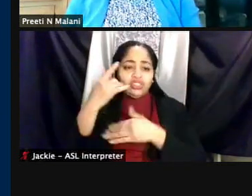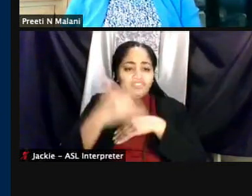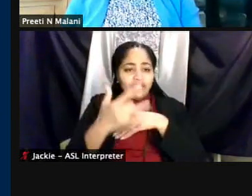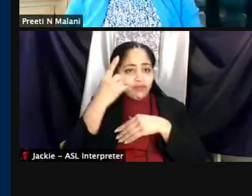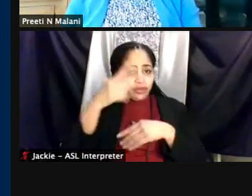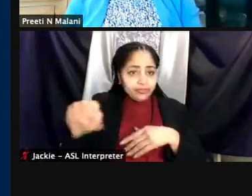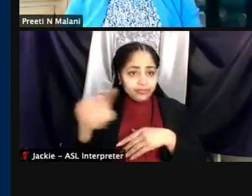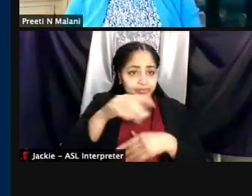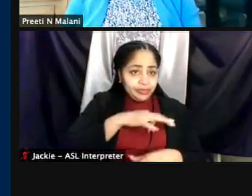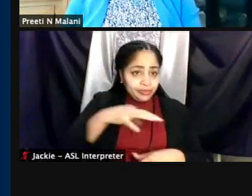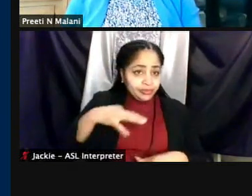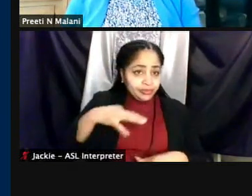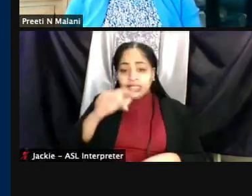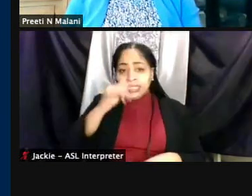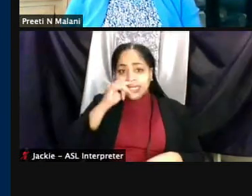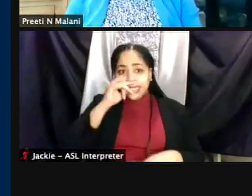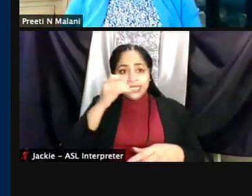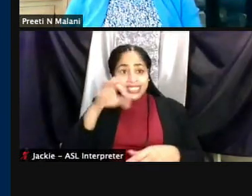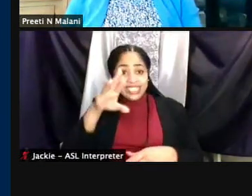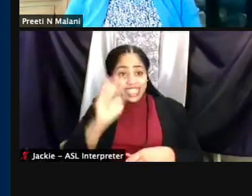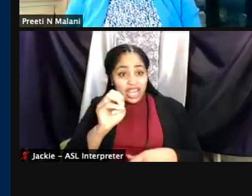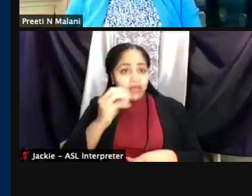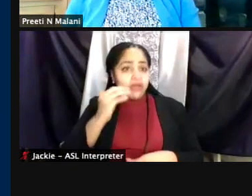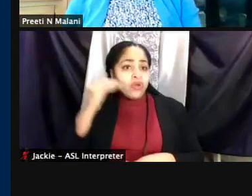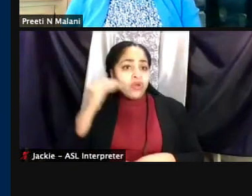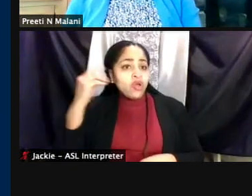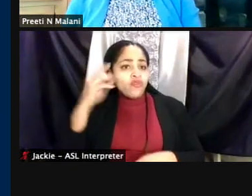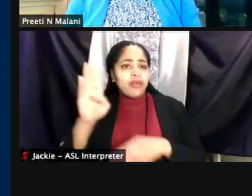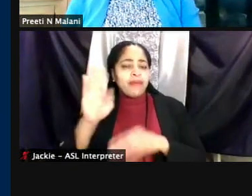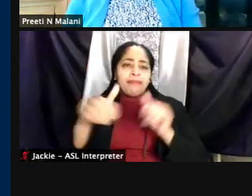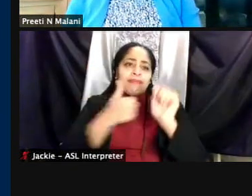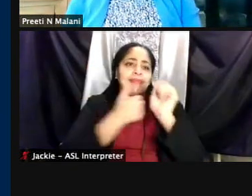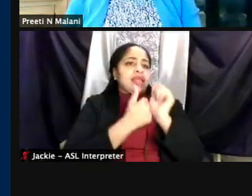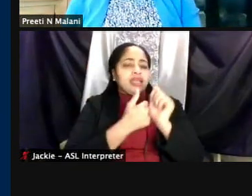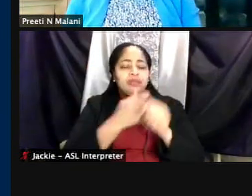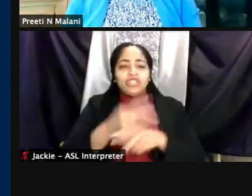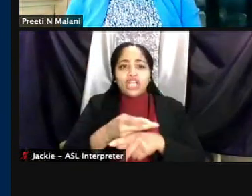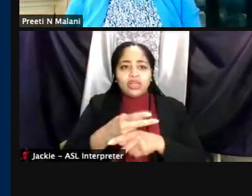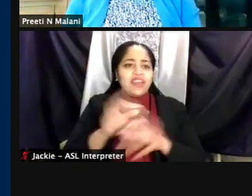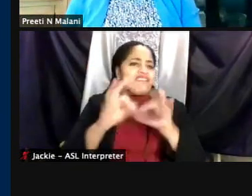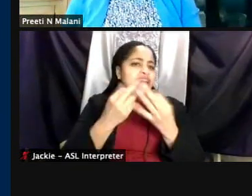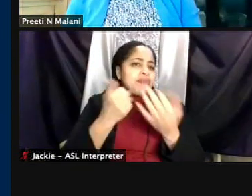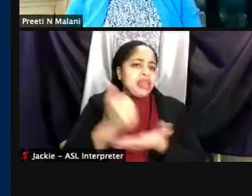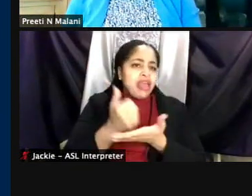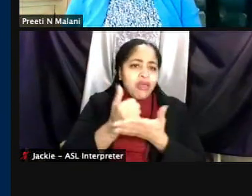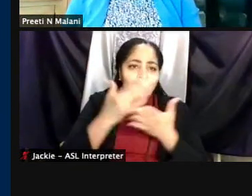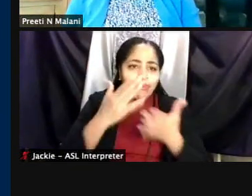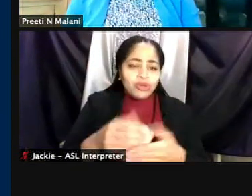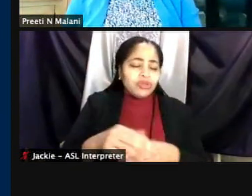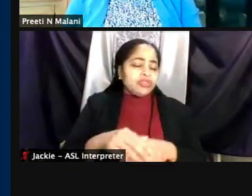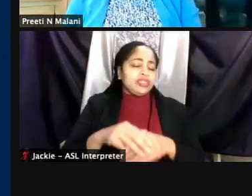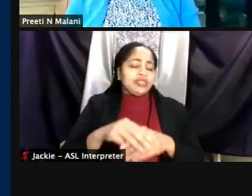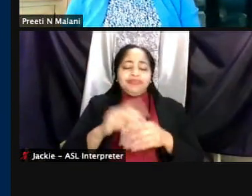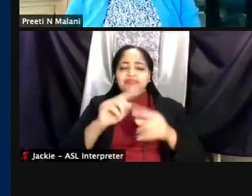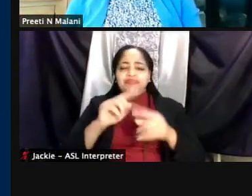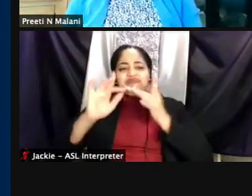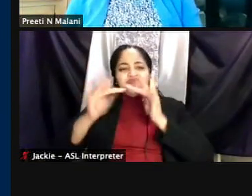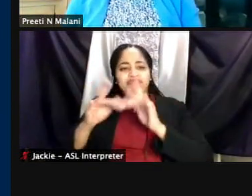kids care at home for backup childcare services, family helpers, campus home network, et cetera. So this is a really important issue.